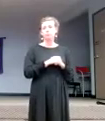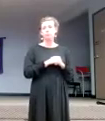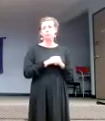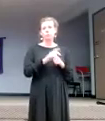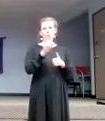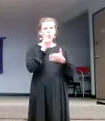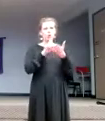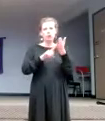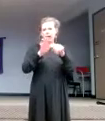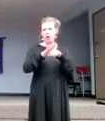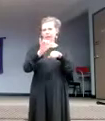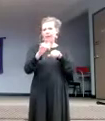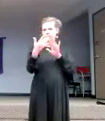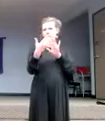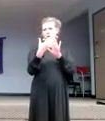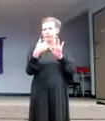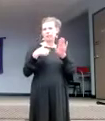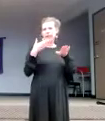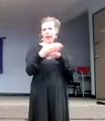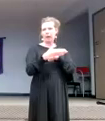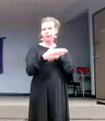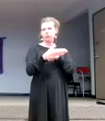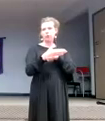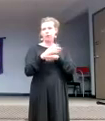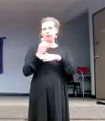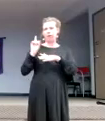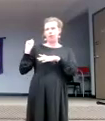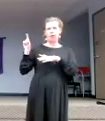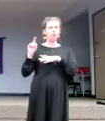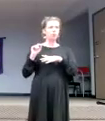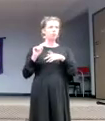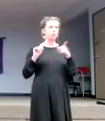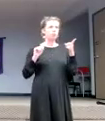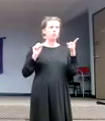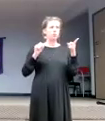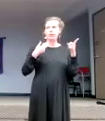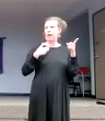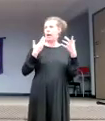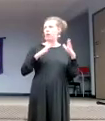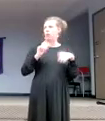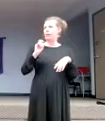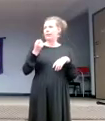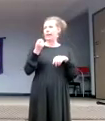back to you on that. So we'll touch base afterwards and I'll get your information. Yeah, I know what my problem is. Yeah. And that would be